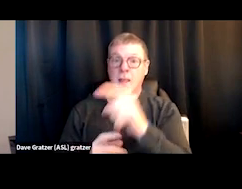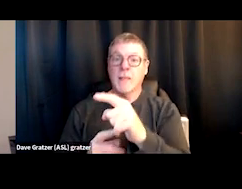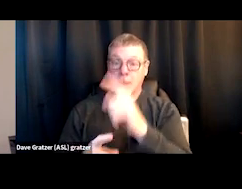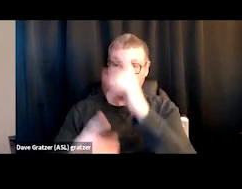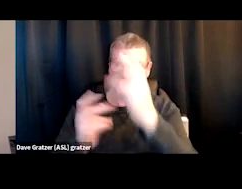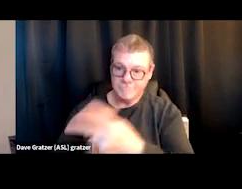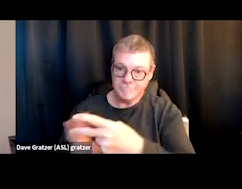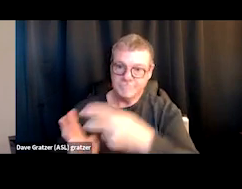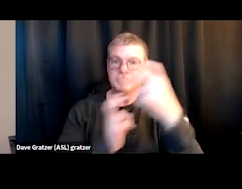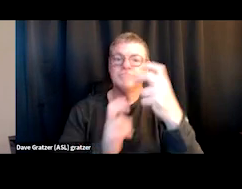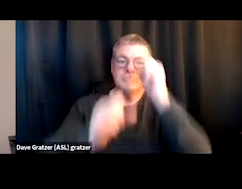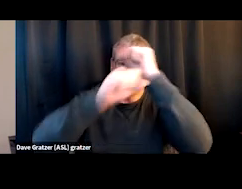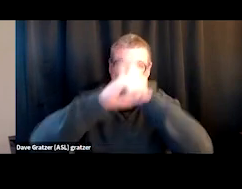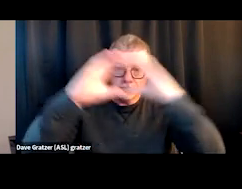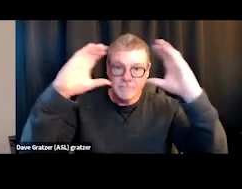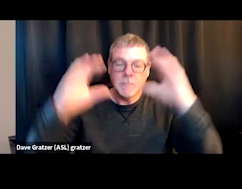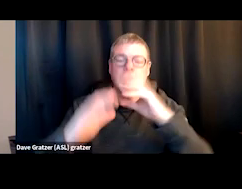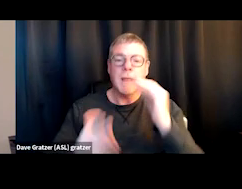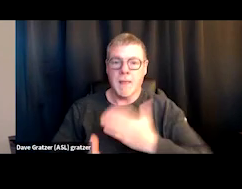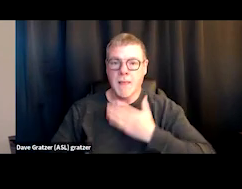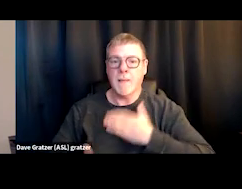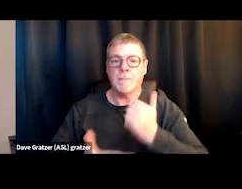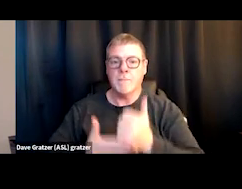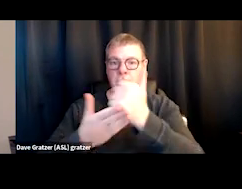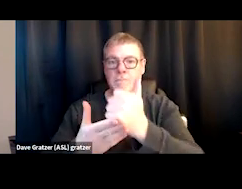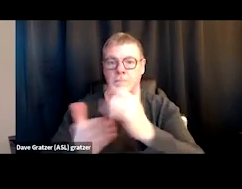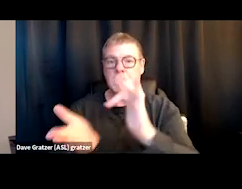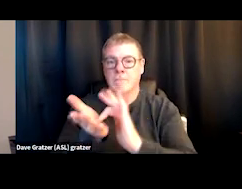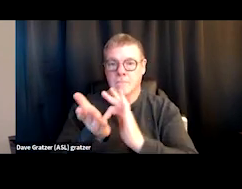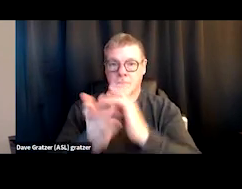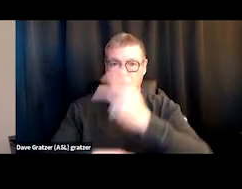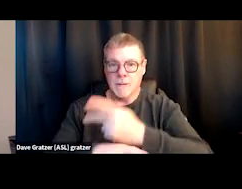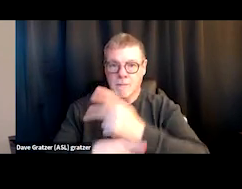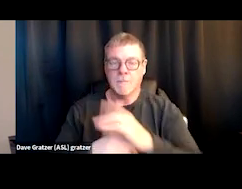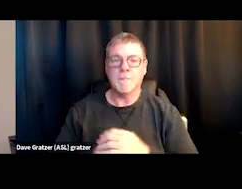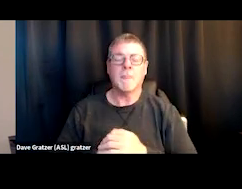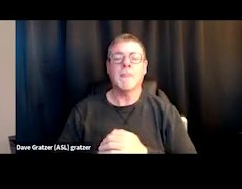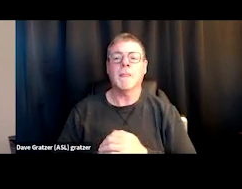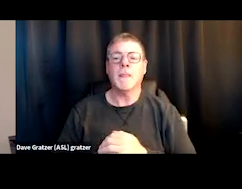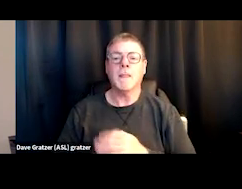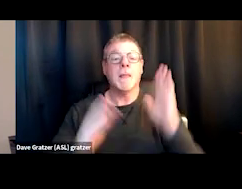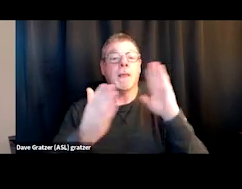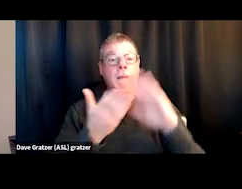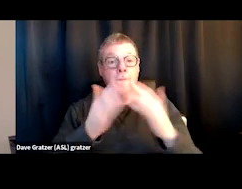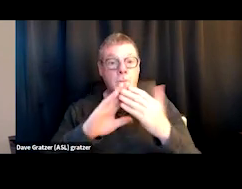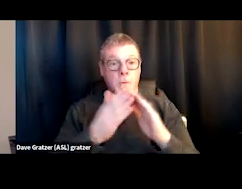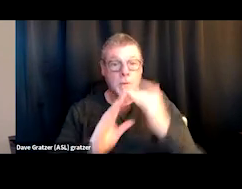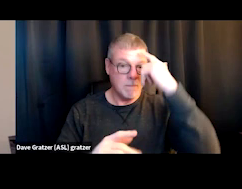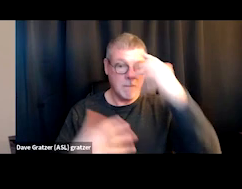and we're more than happy to provide the medical care. We reached out to the community mental health center,